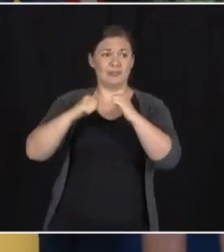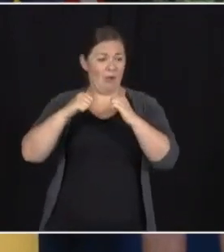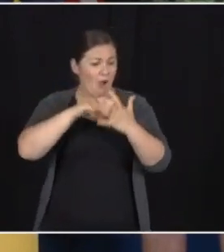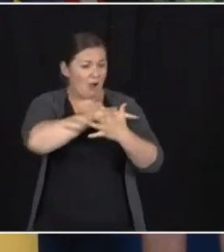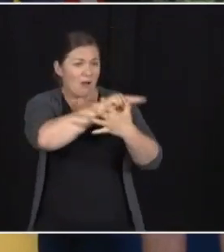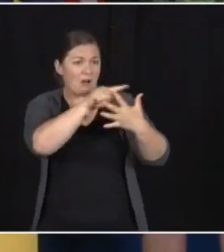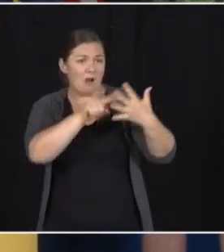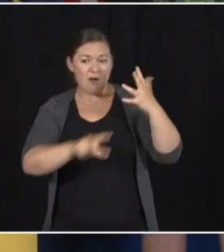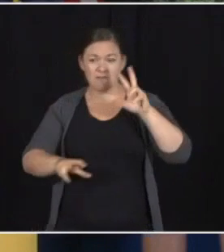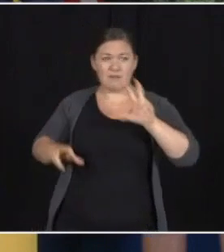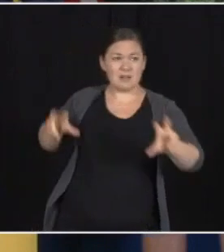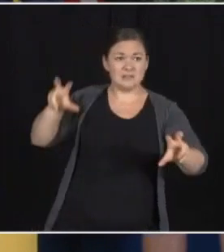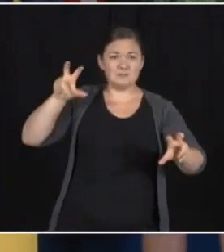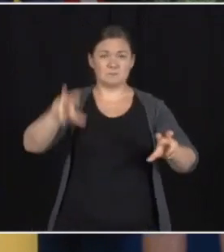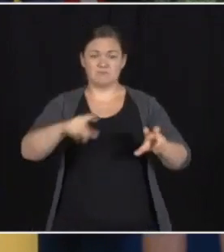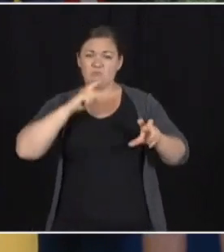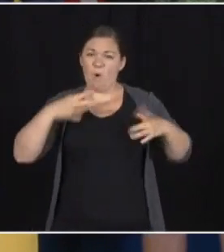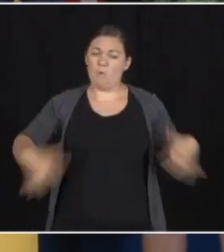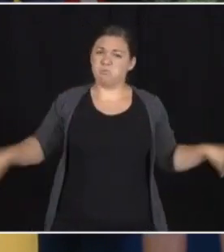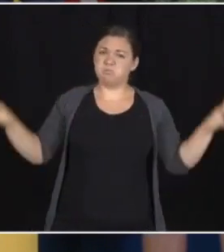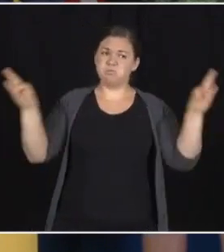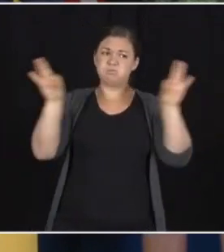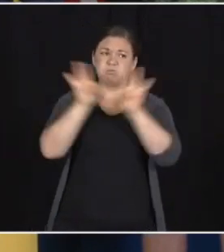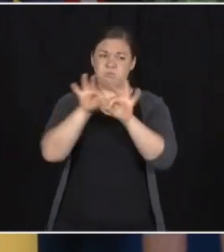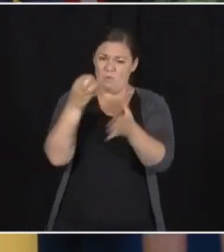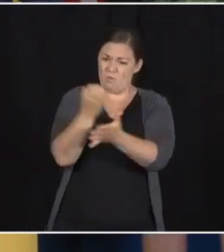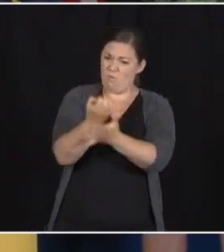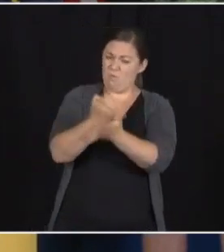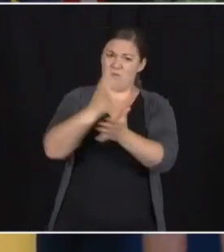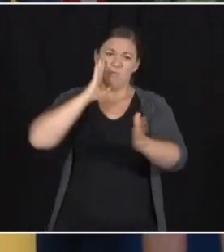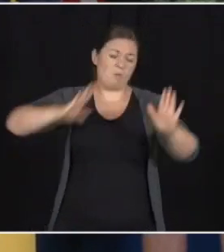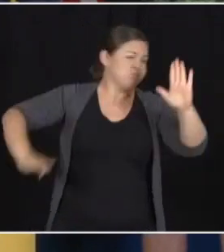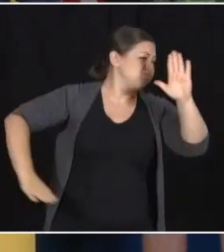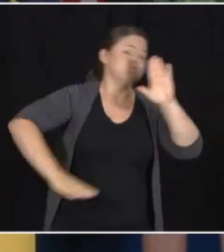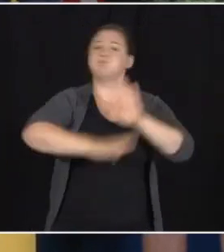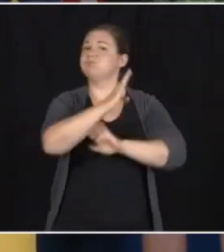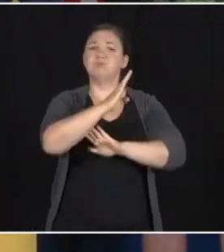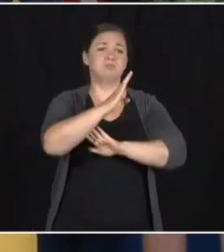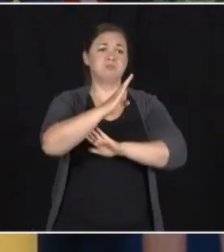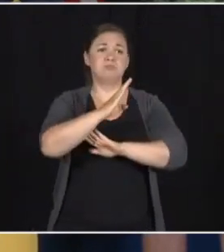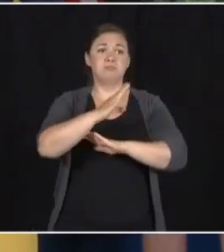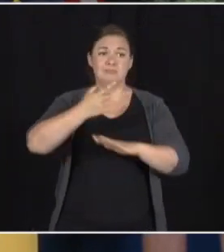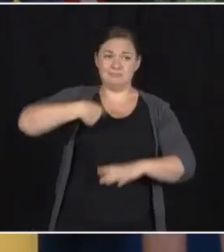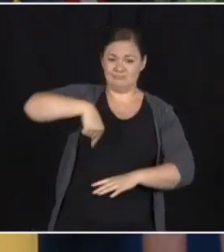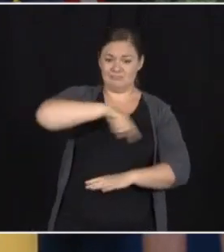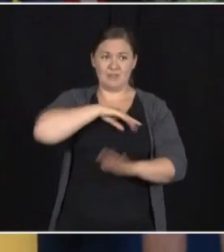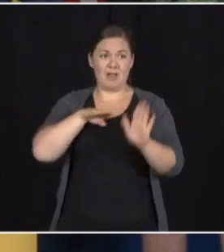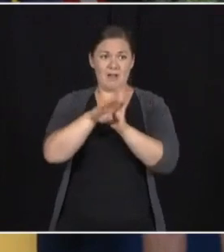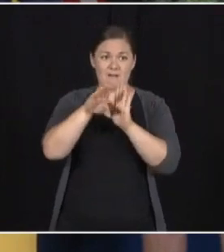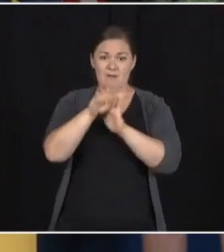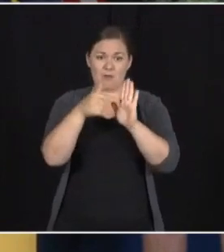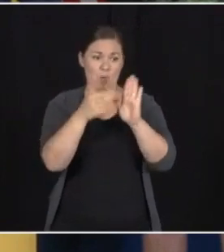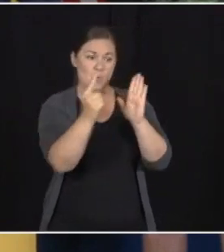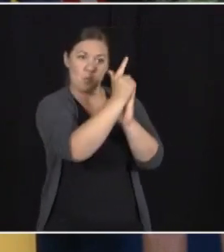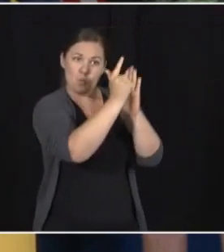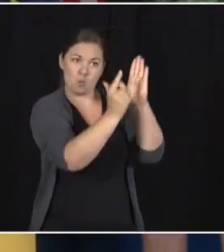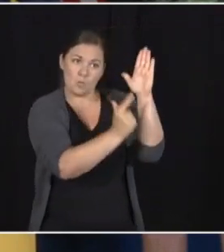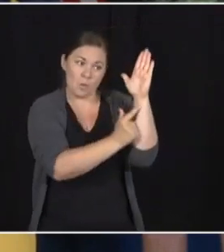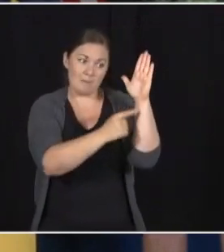our economy back on track. That's why we're working on legislation that if past , would help build our highway faster.